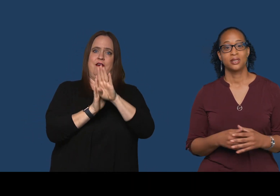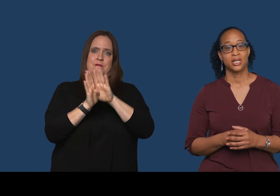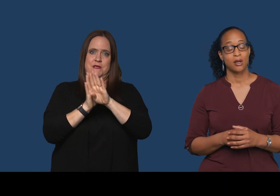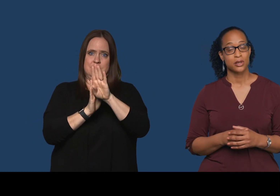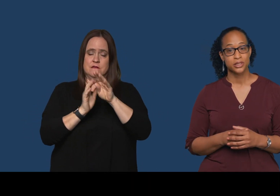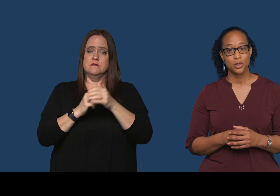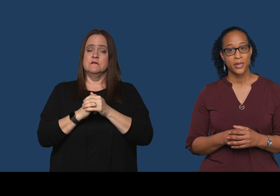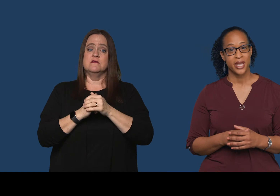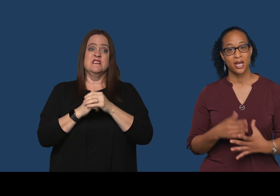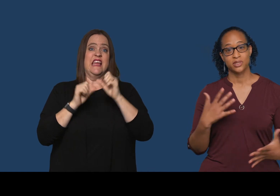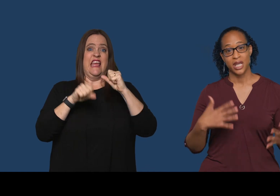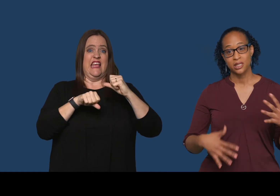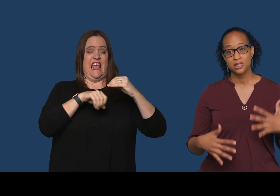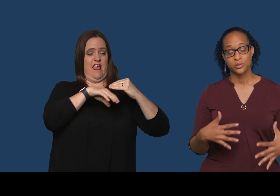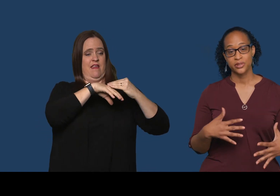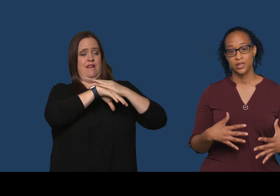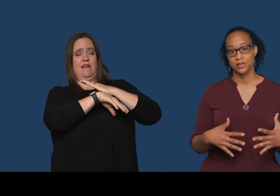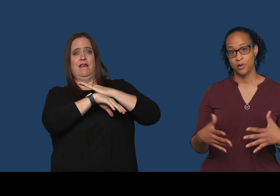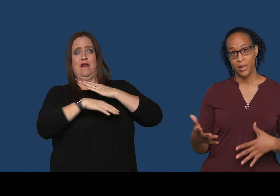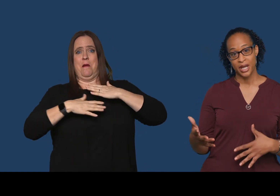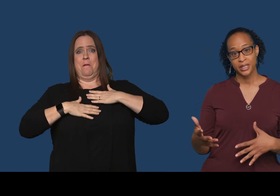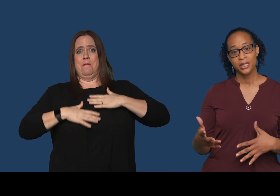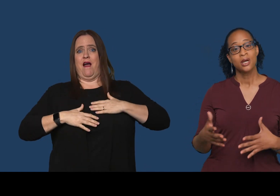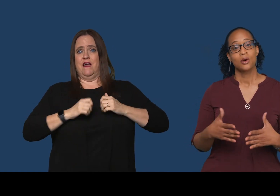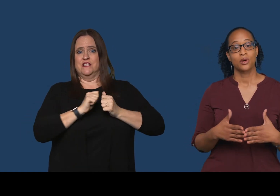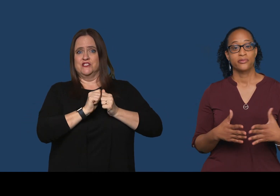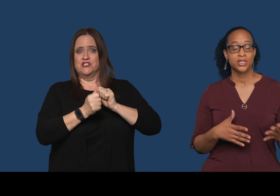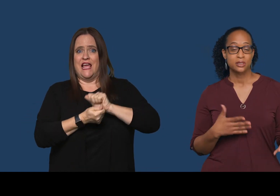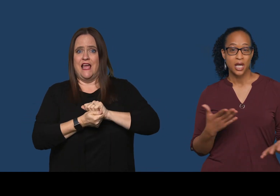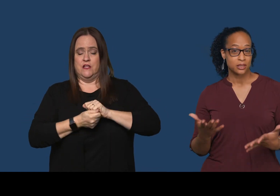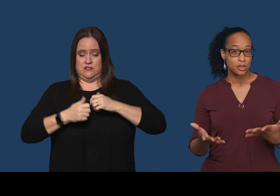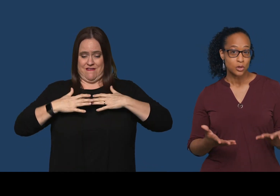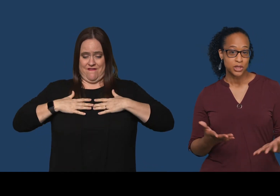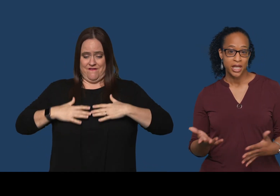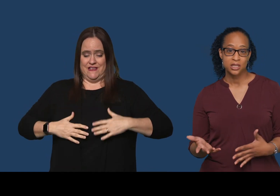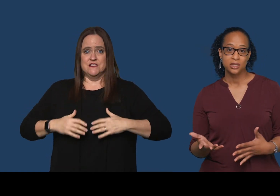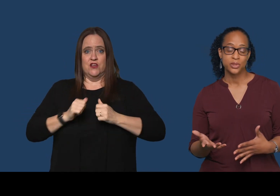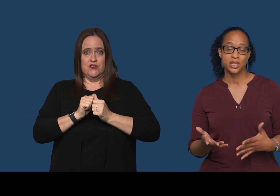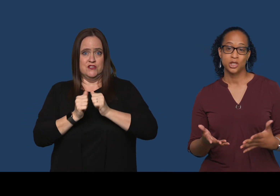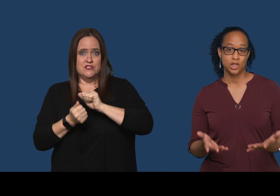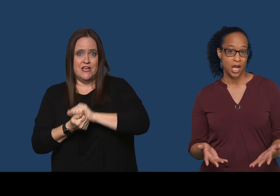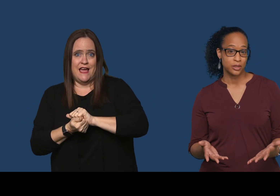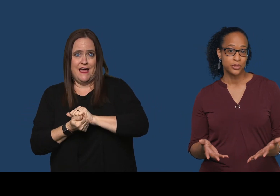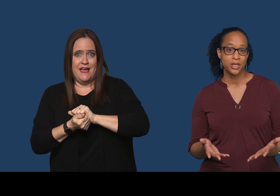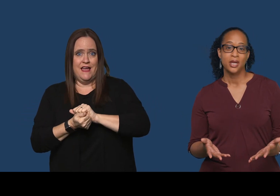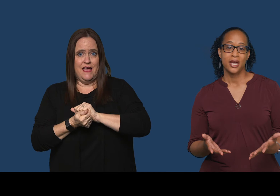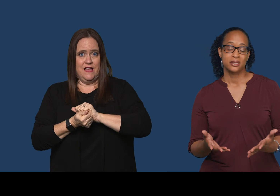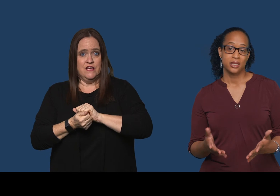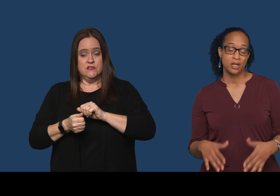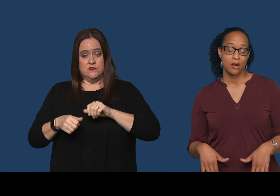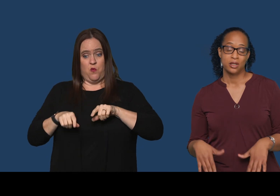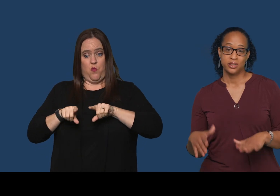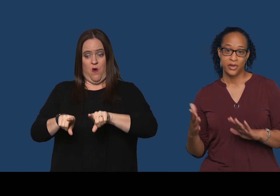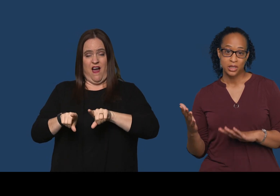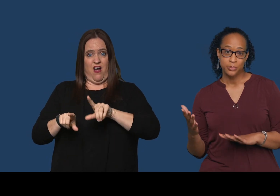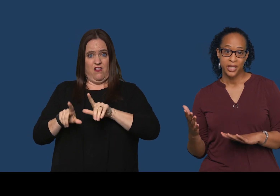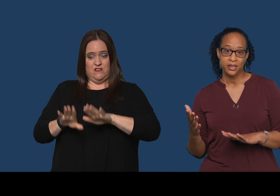It also may have changes within your body or physiological changes within a child as they are developing.